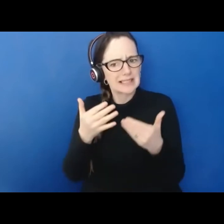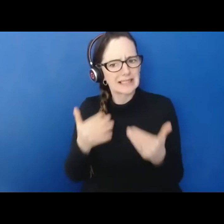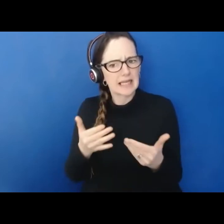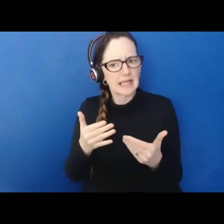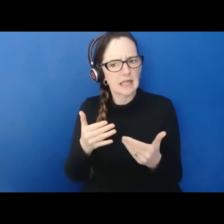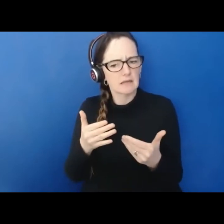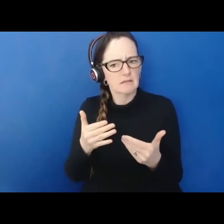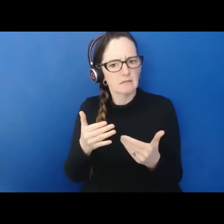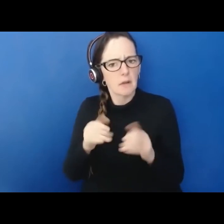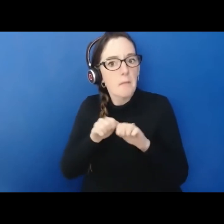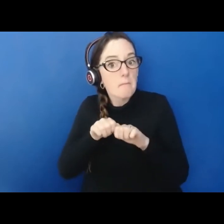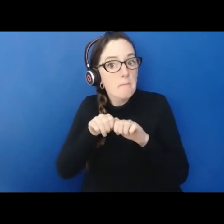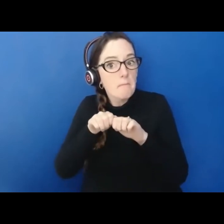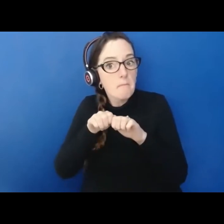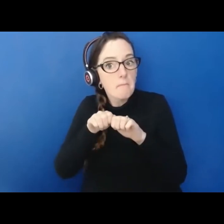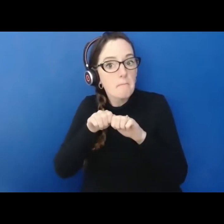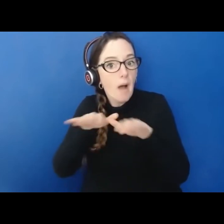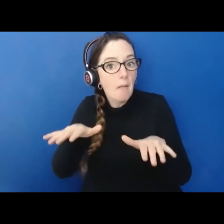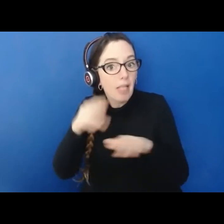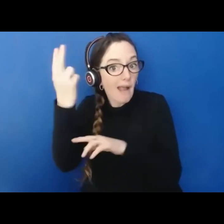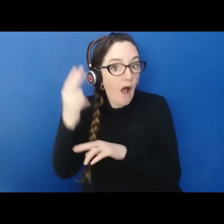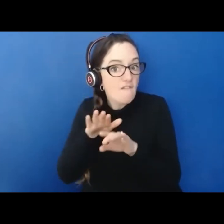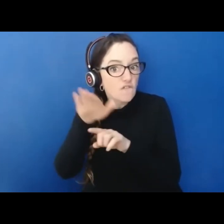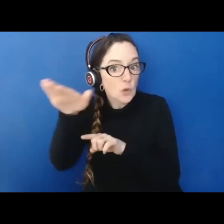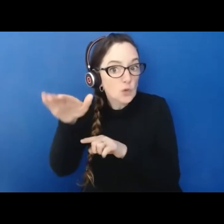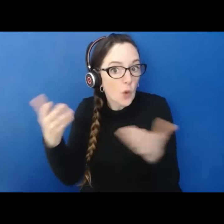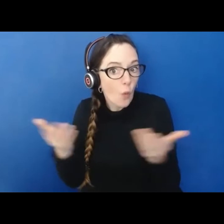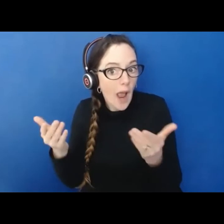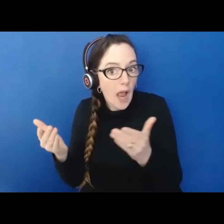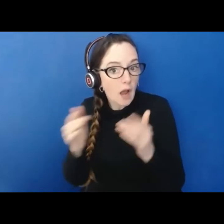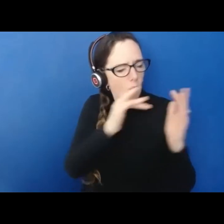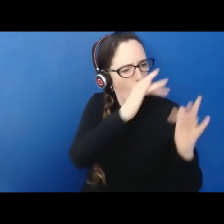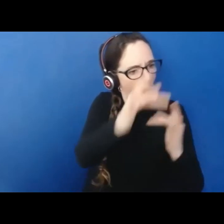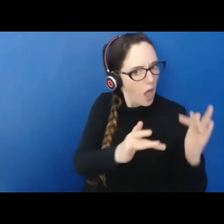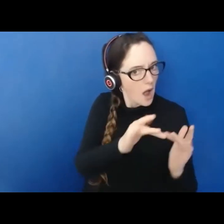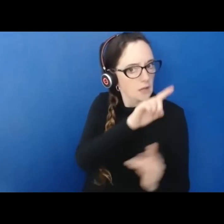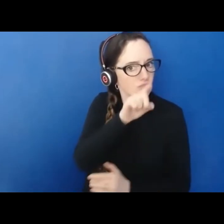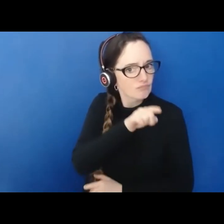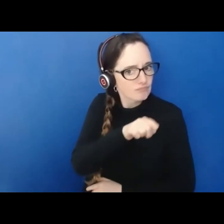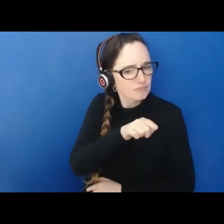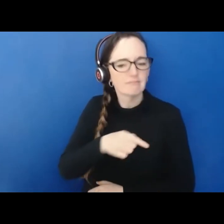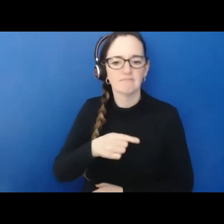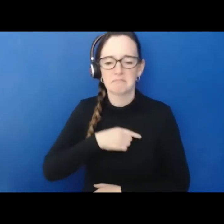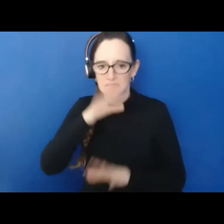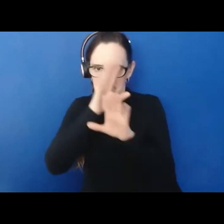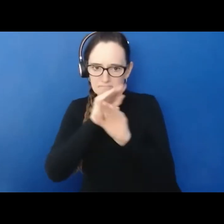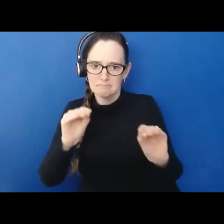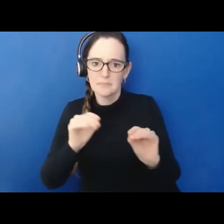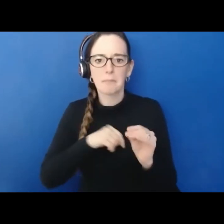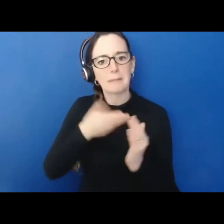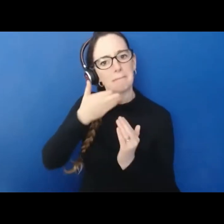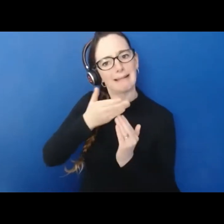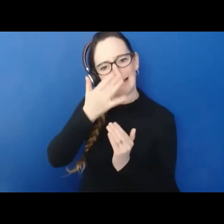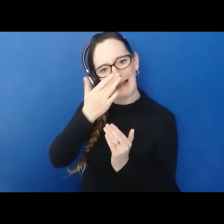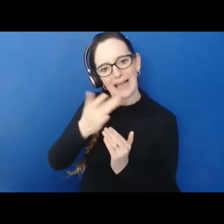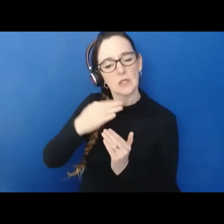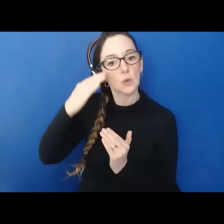By way of introduction, I am a middle-aged white woman with short grey hair, glasses